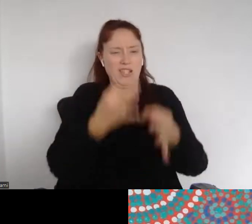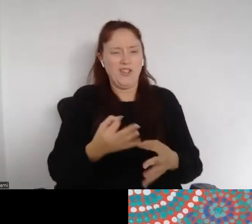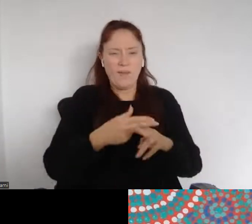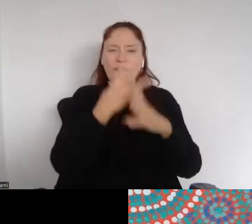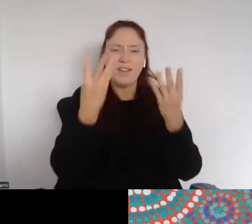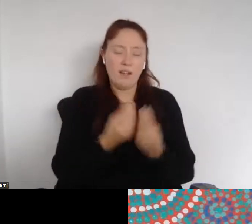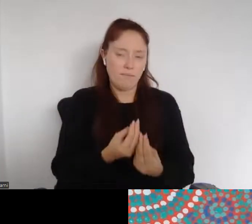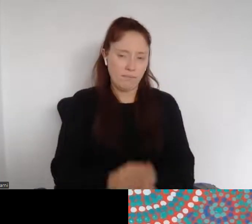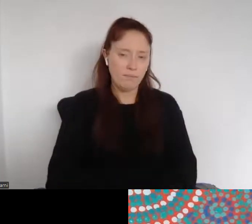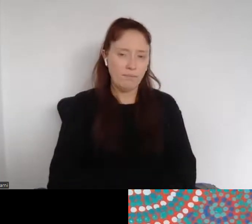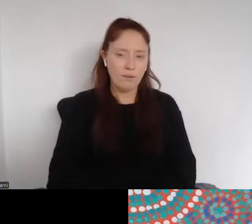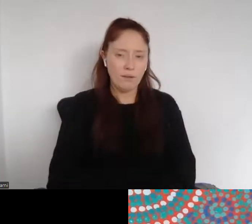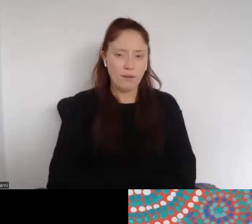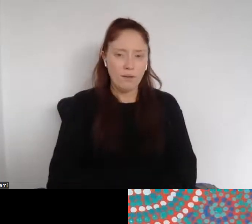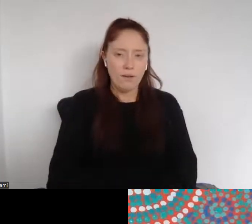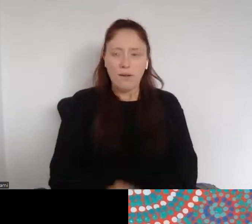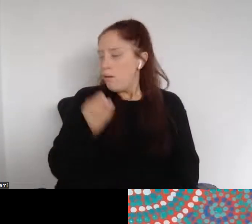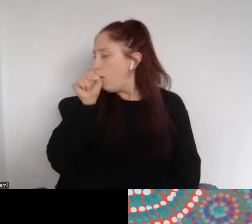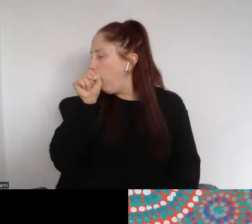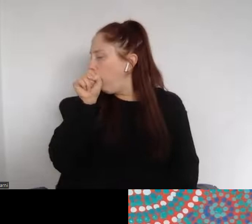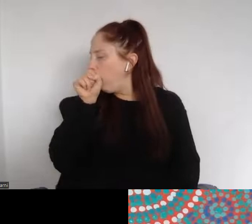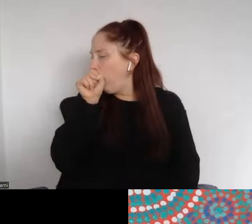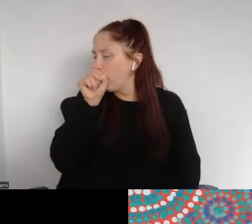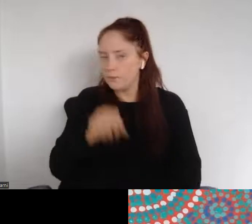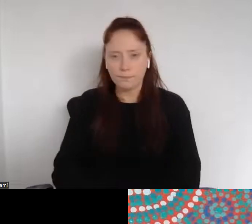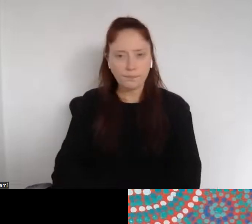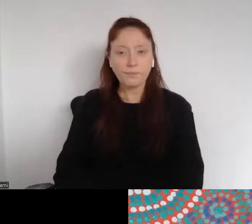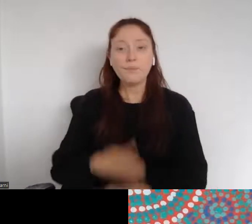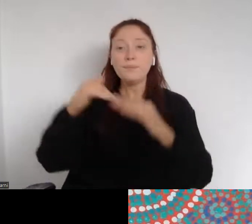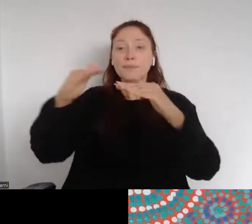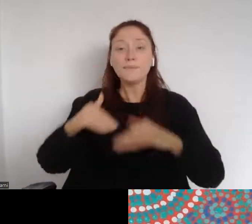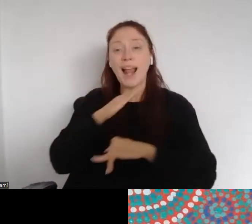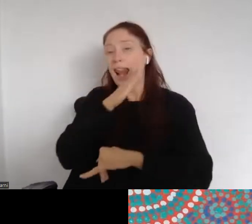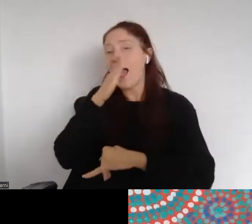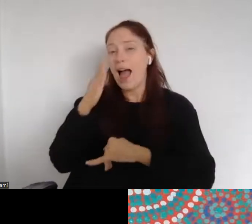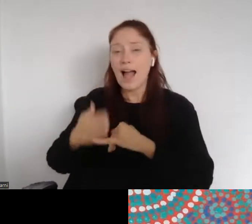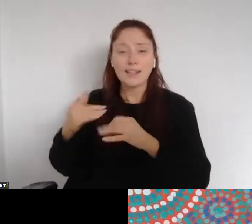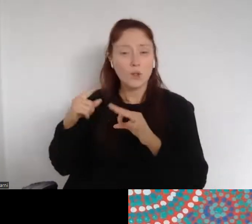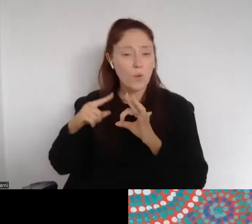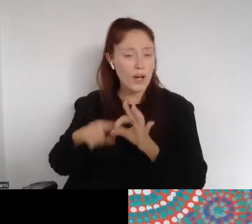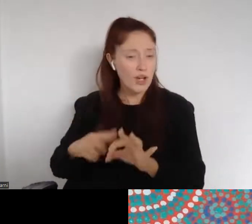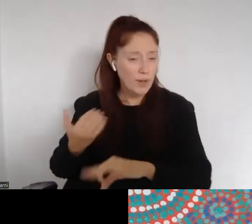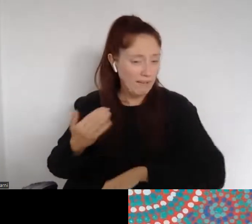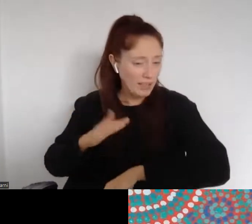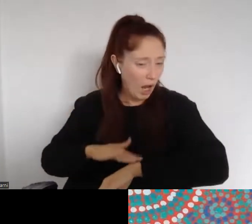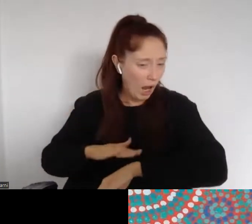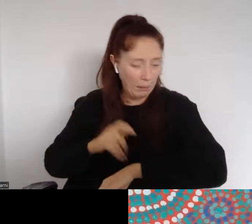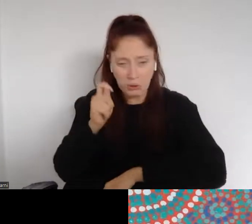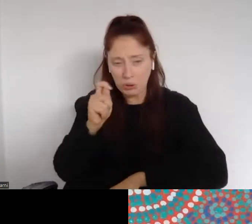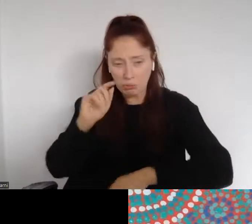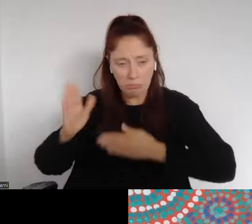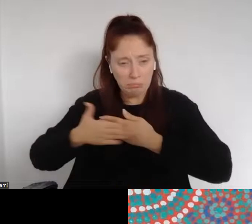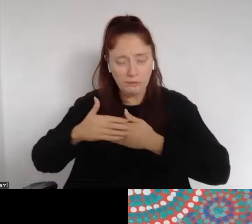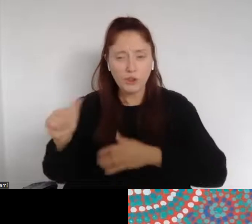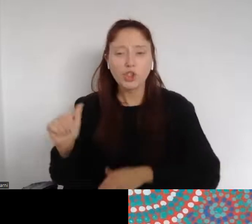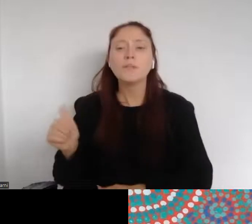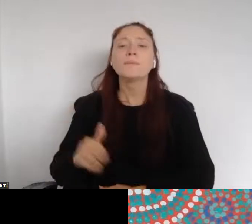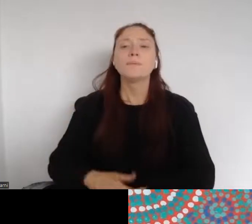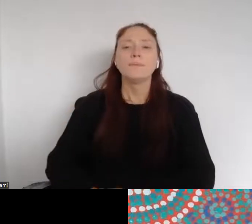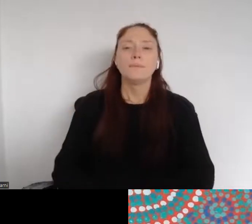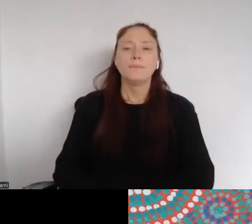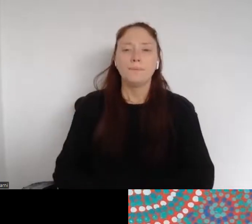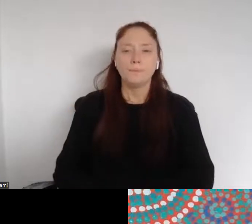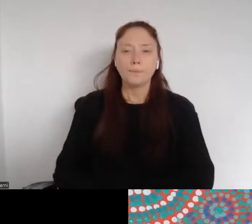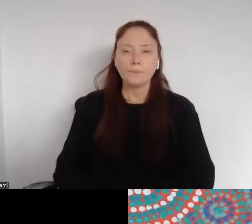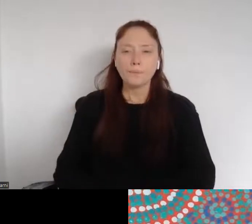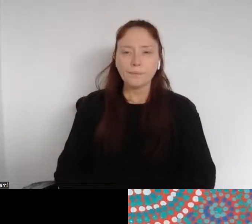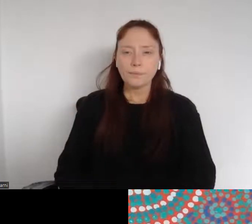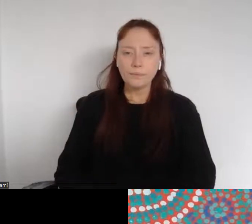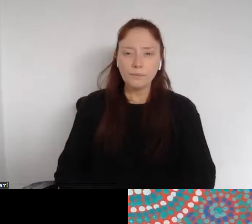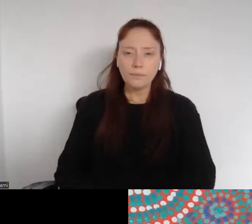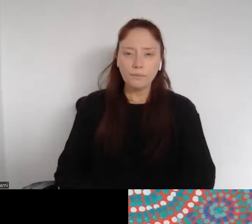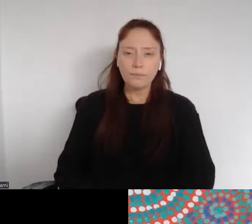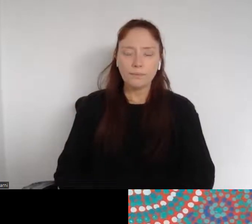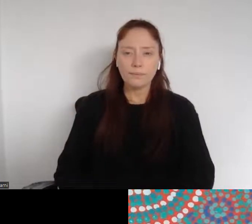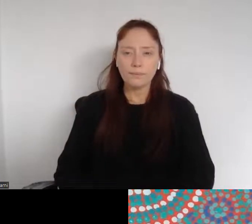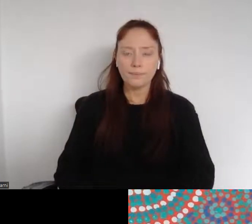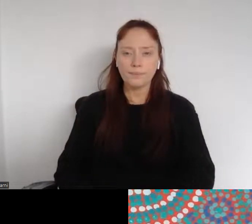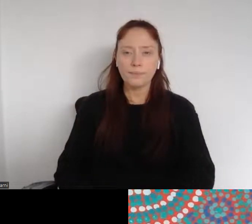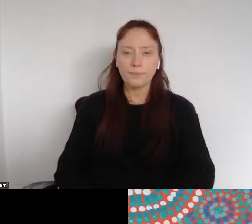Steve: Great thanks Dayne. The last question that we're going to have time to answer today is